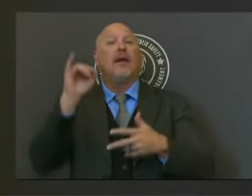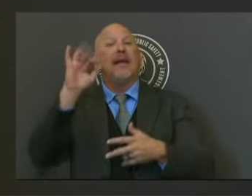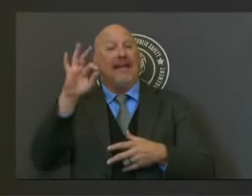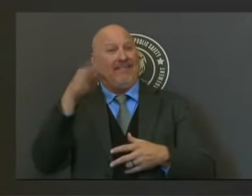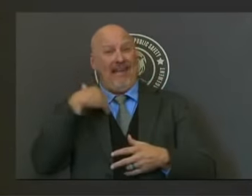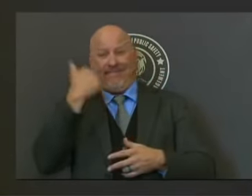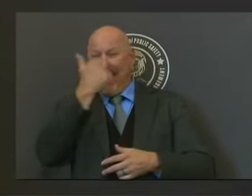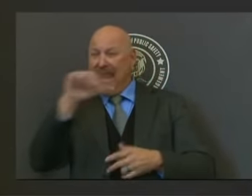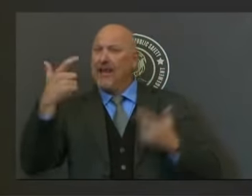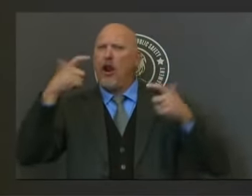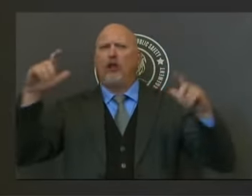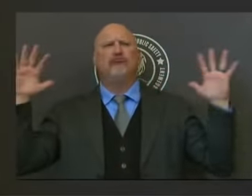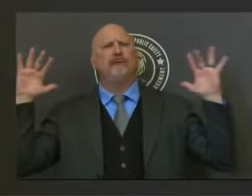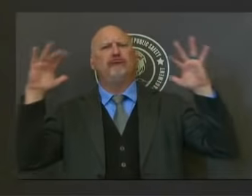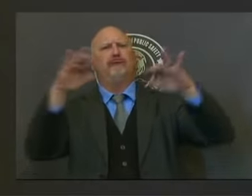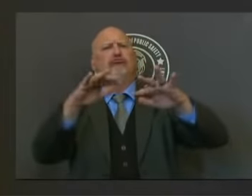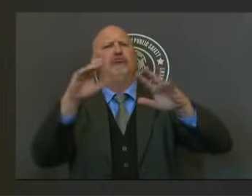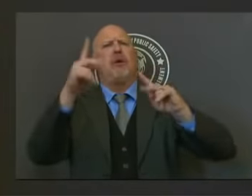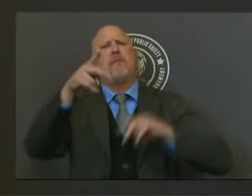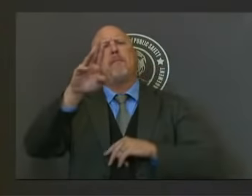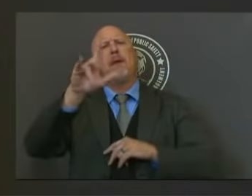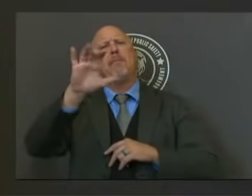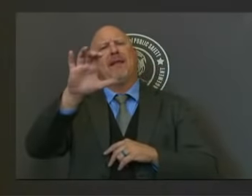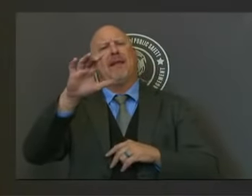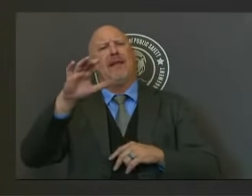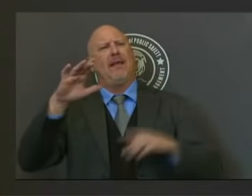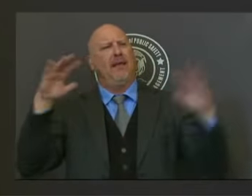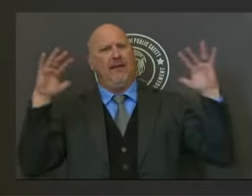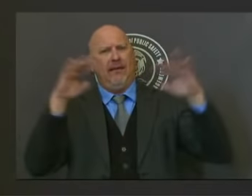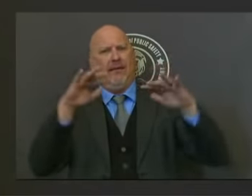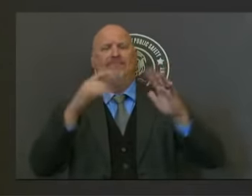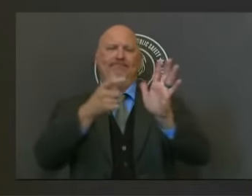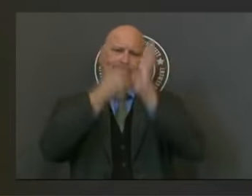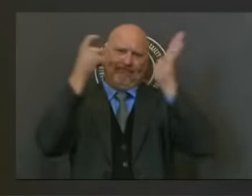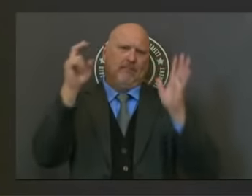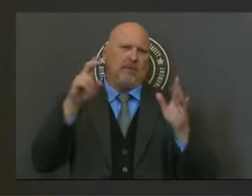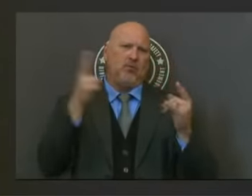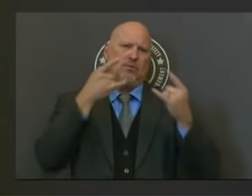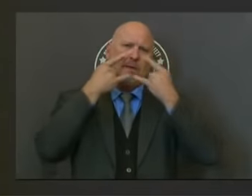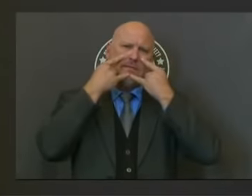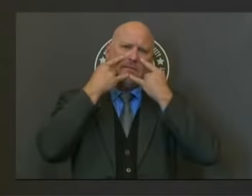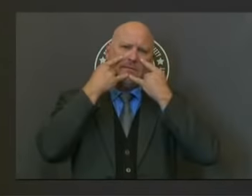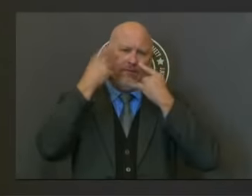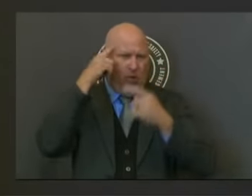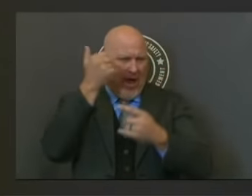in all the transmission levels